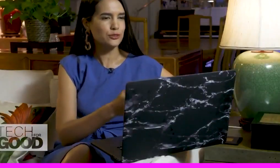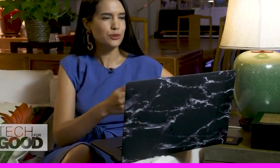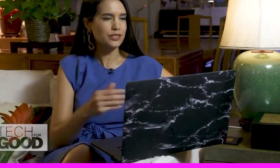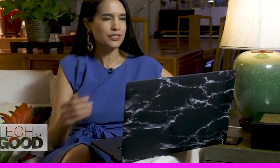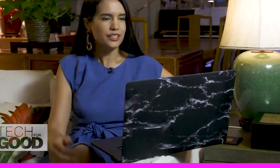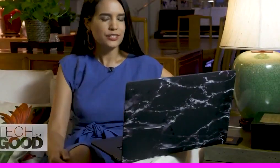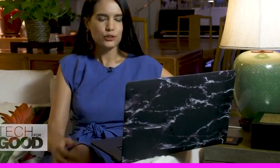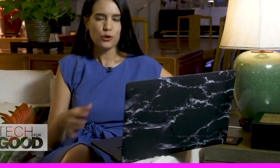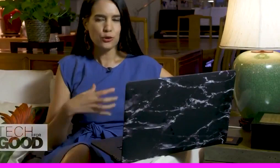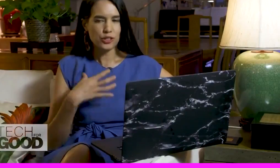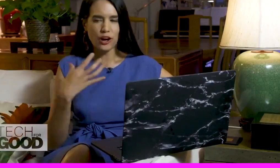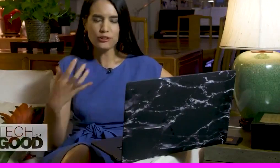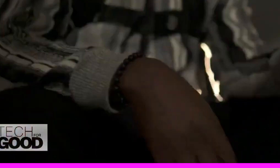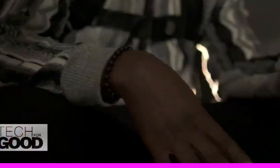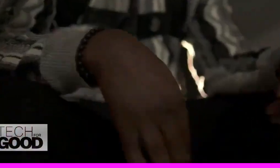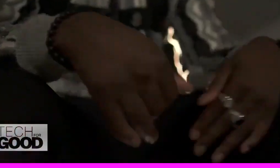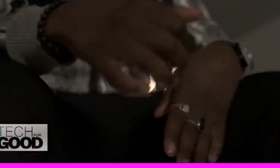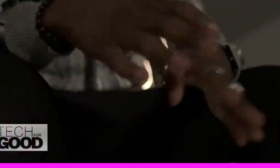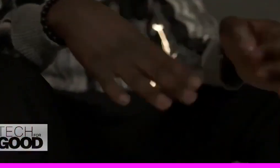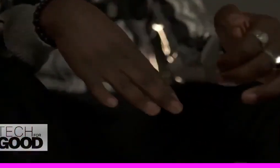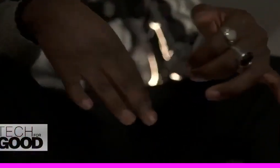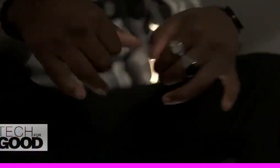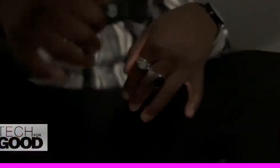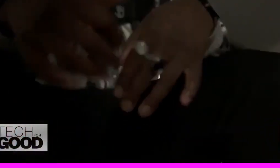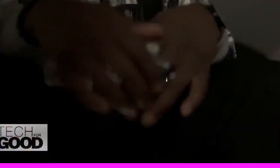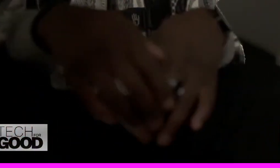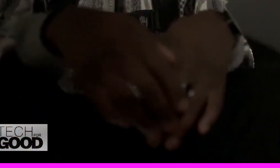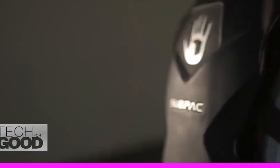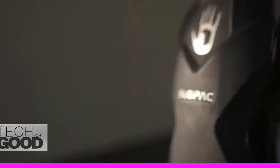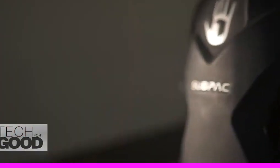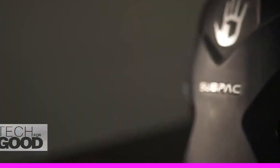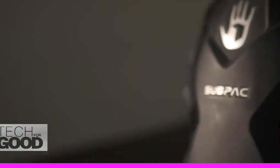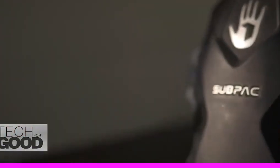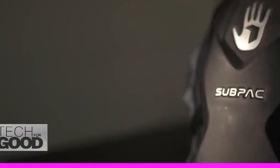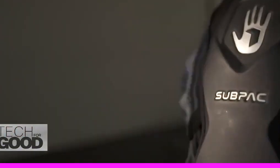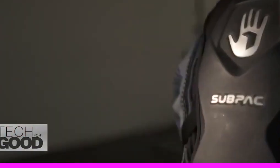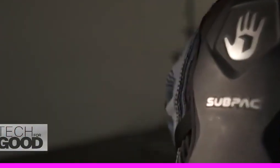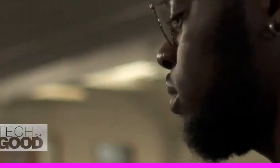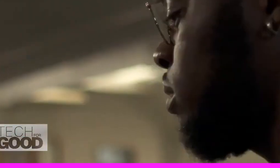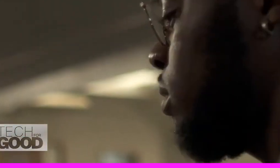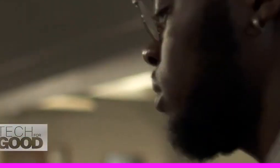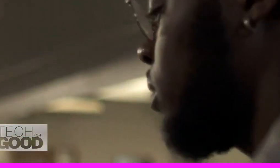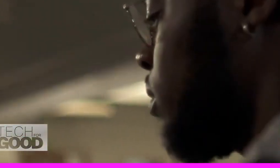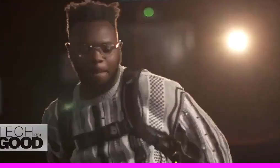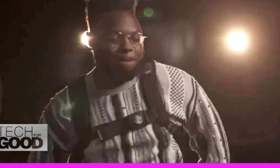to do with your choreography and your teaching? I want to carry on doing what I love.